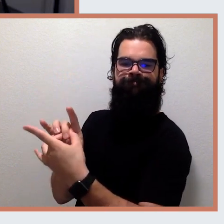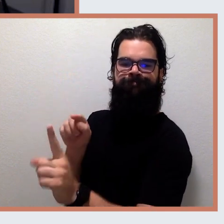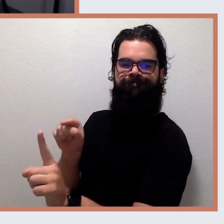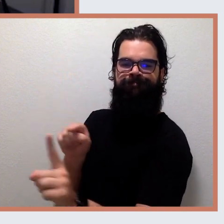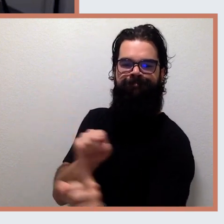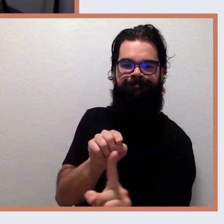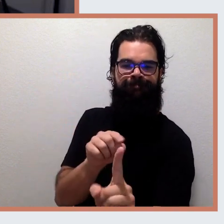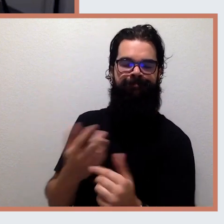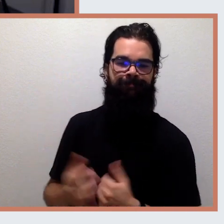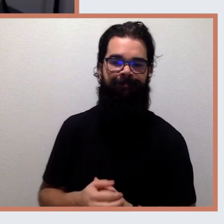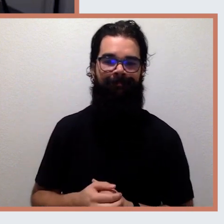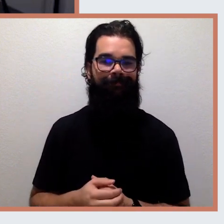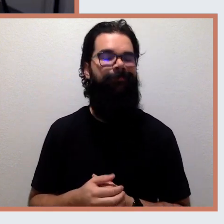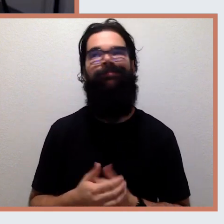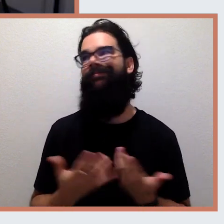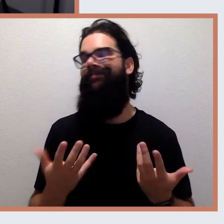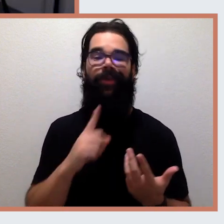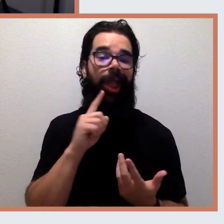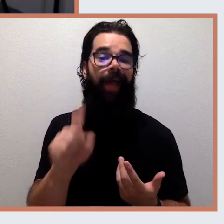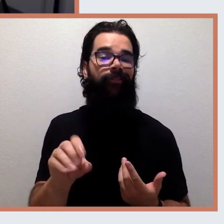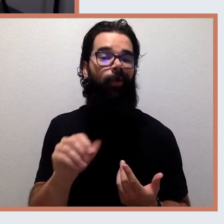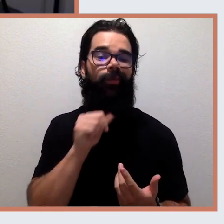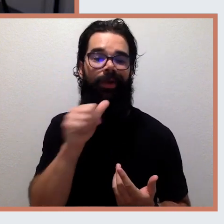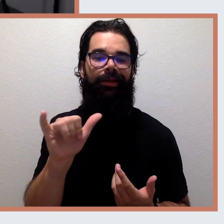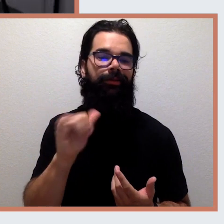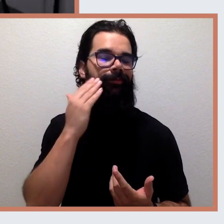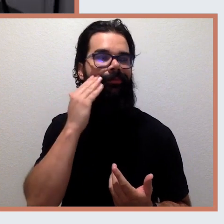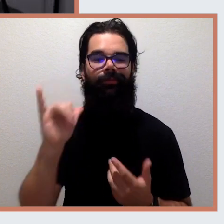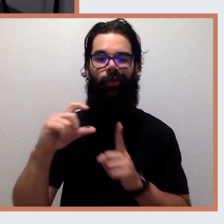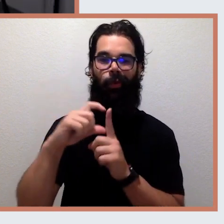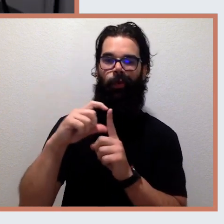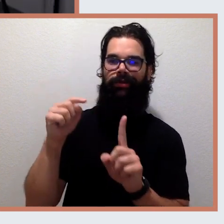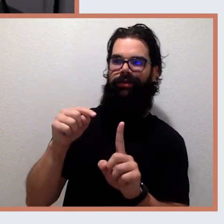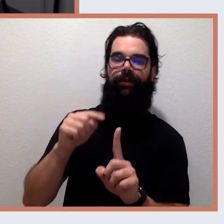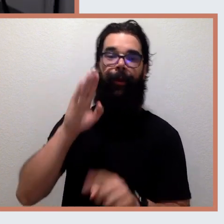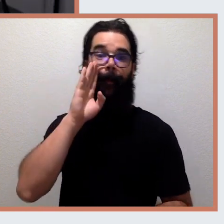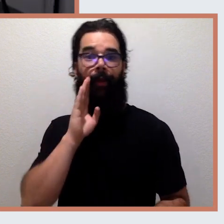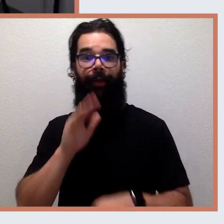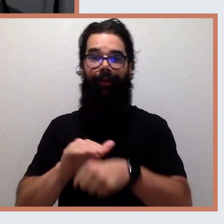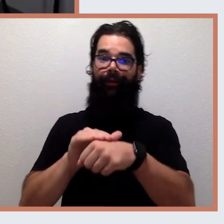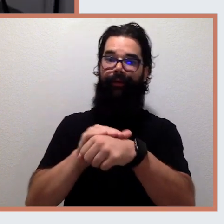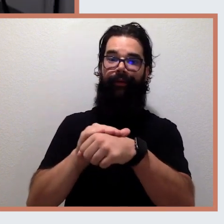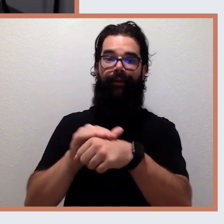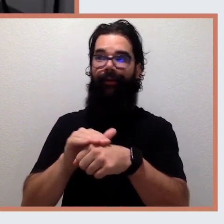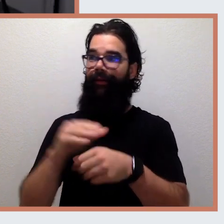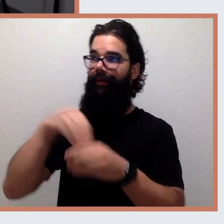which is great because what it did was it opens up massive opportunity in these auditions, so now you don't have to have to--